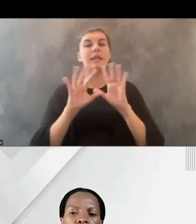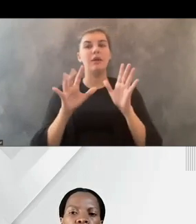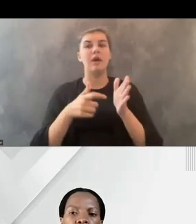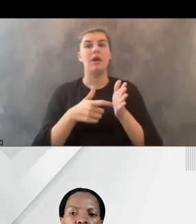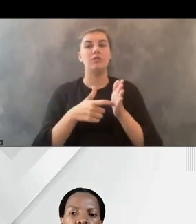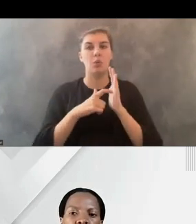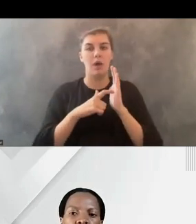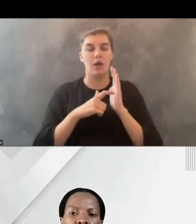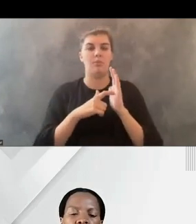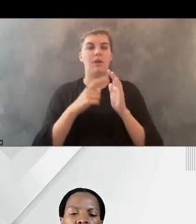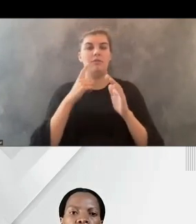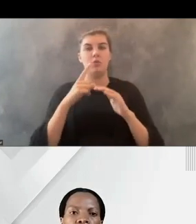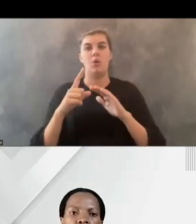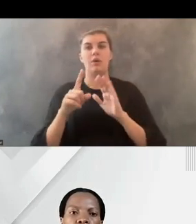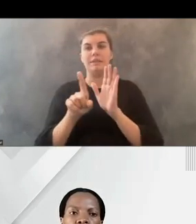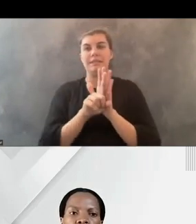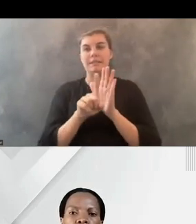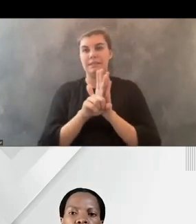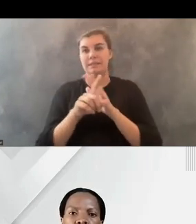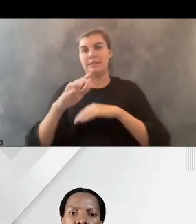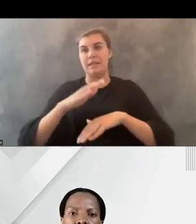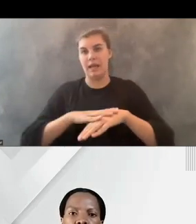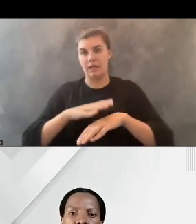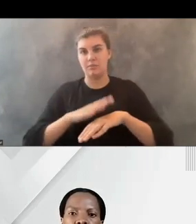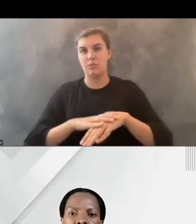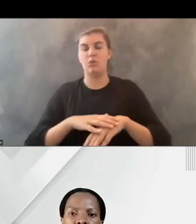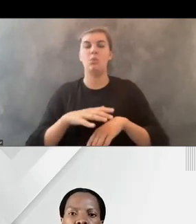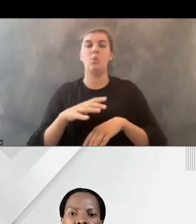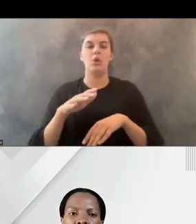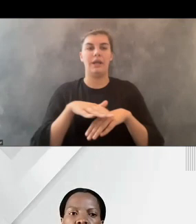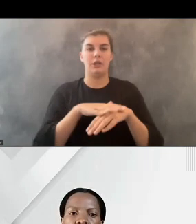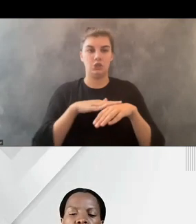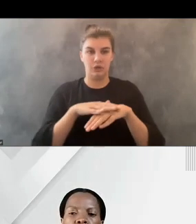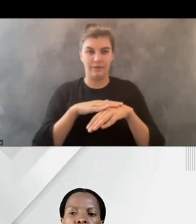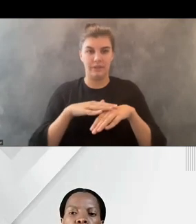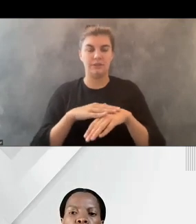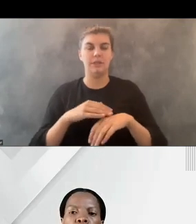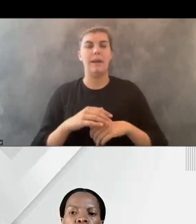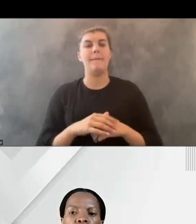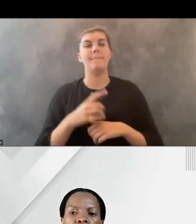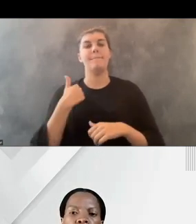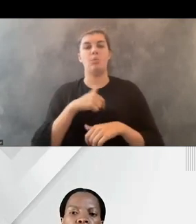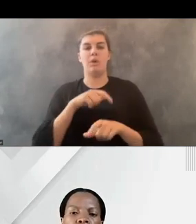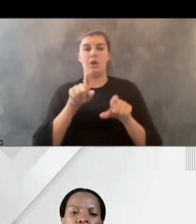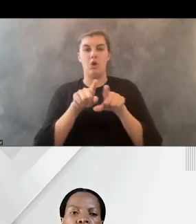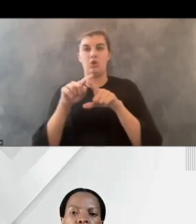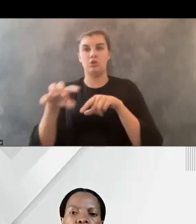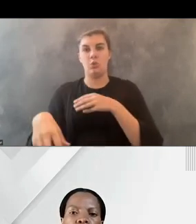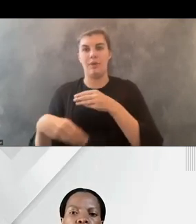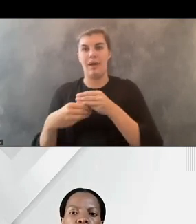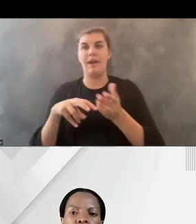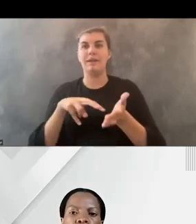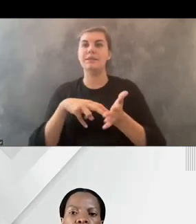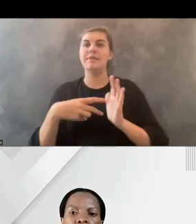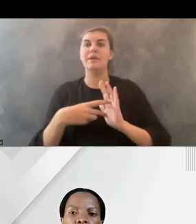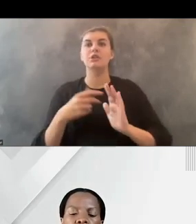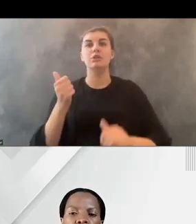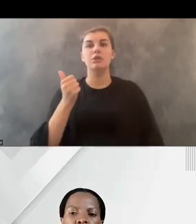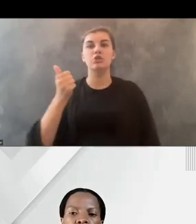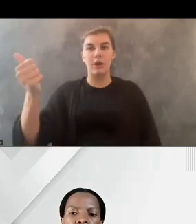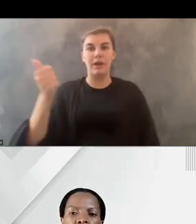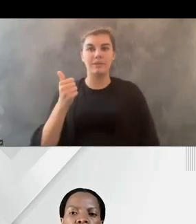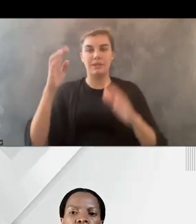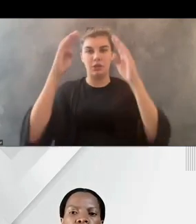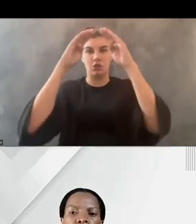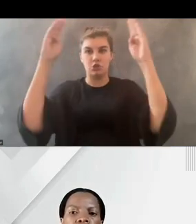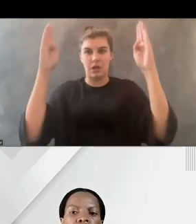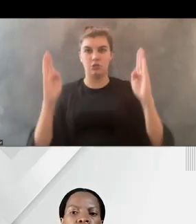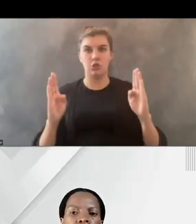warning surfaces at boarding platforms. We also added a definition for transit shelter and a